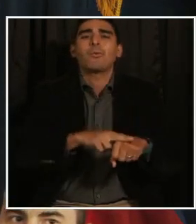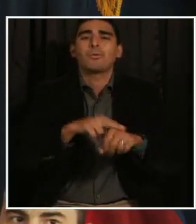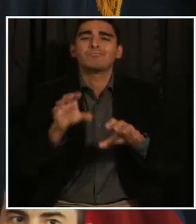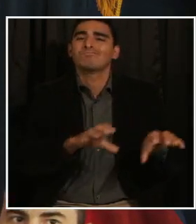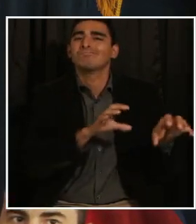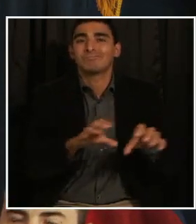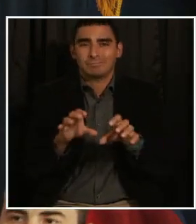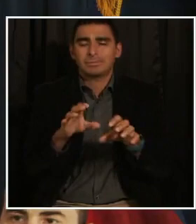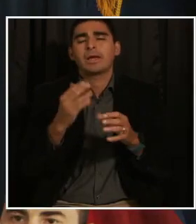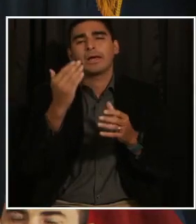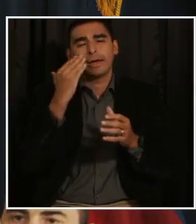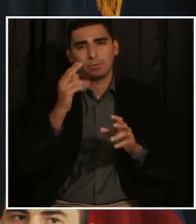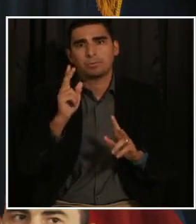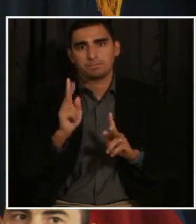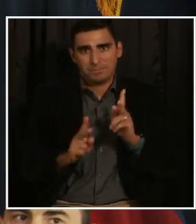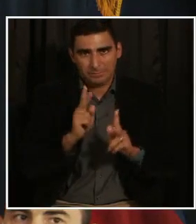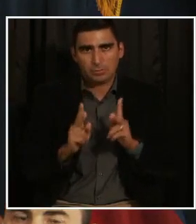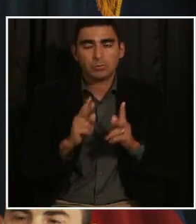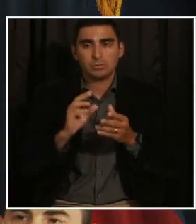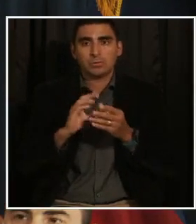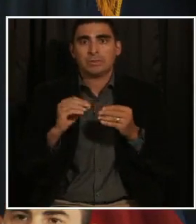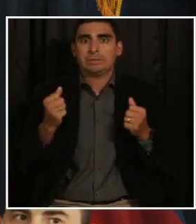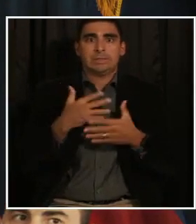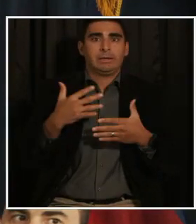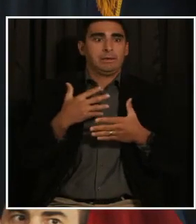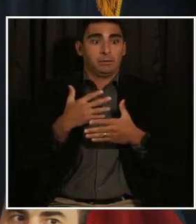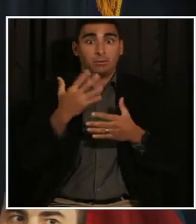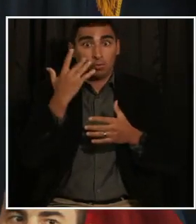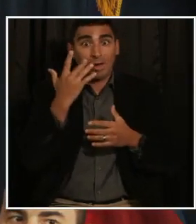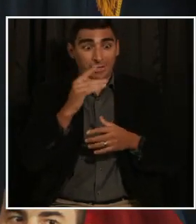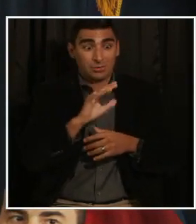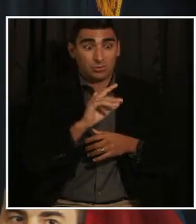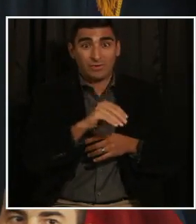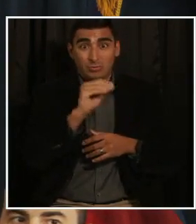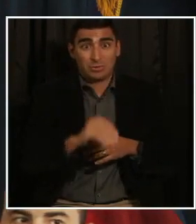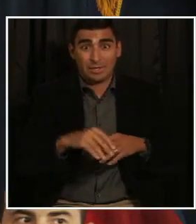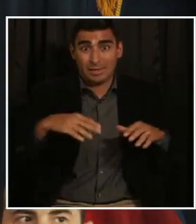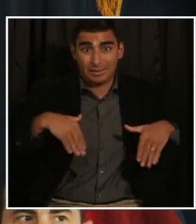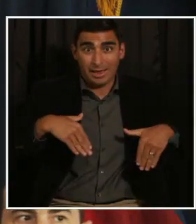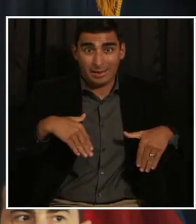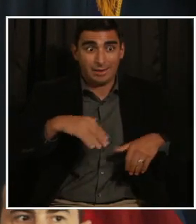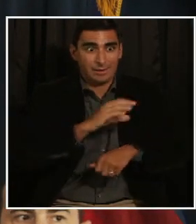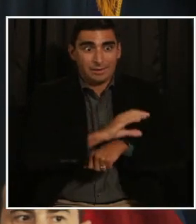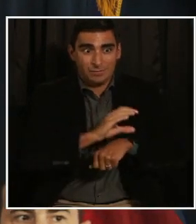one in four coloradans are unvaccinated and as a result we continue to see communities spread